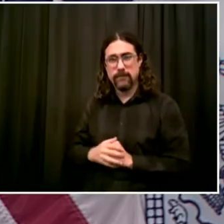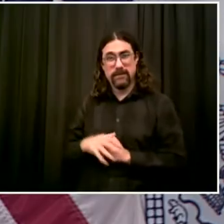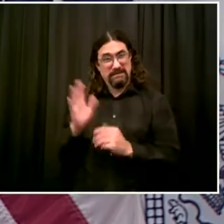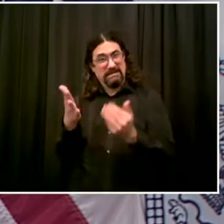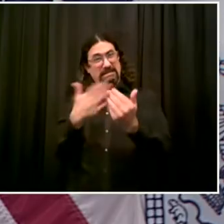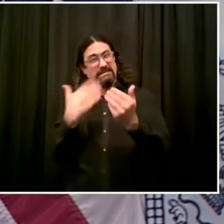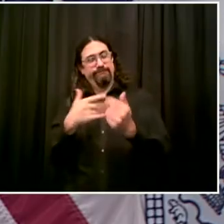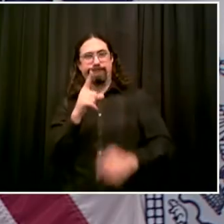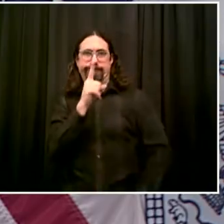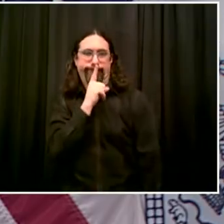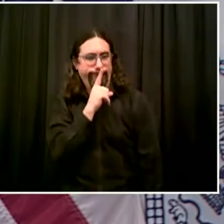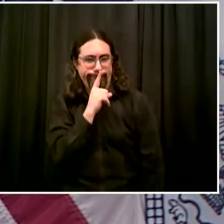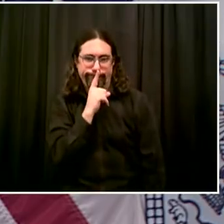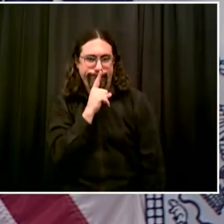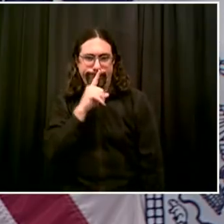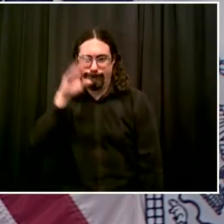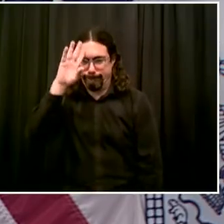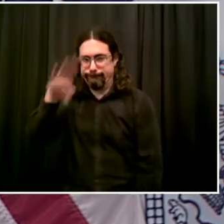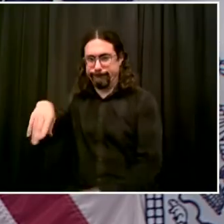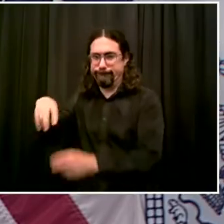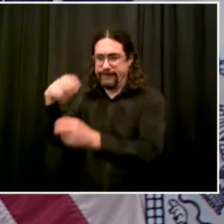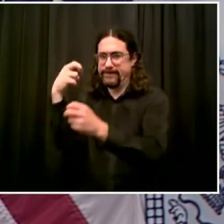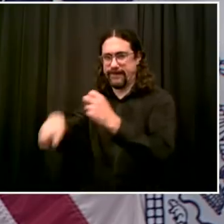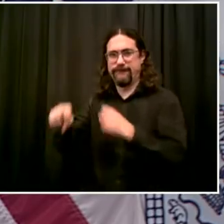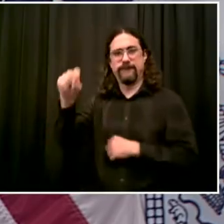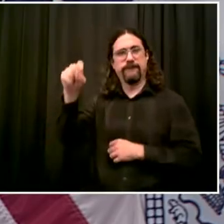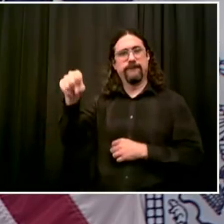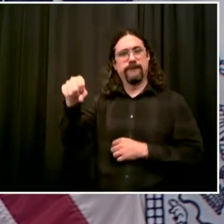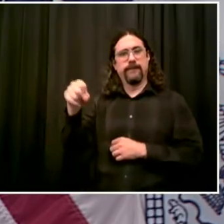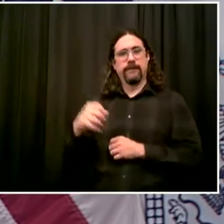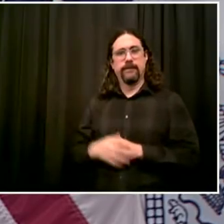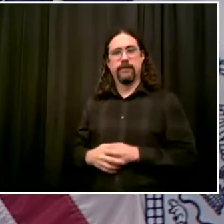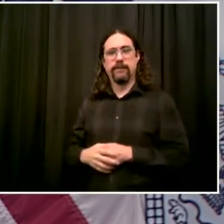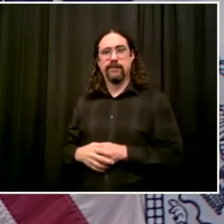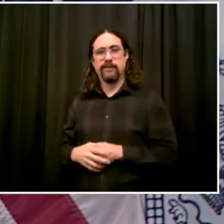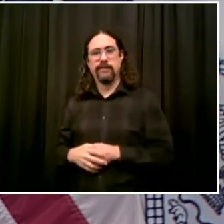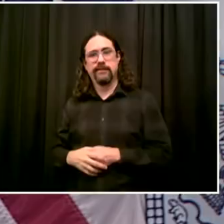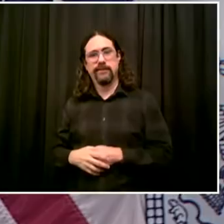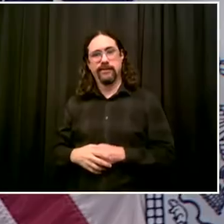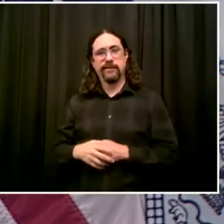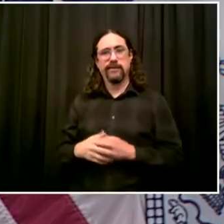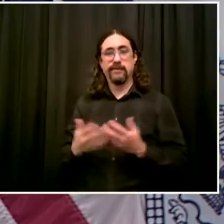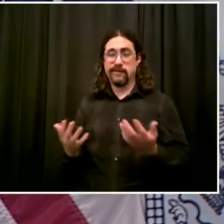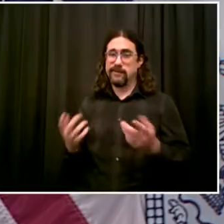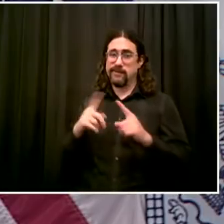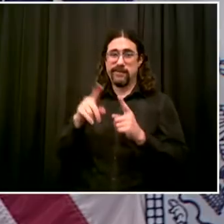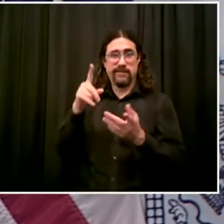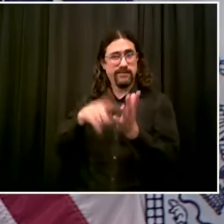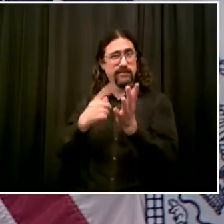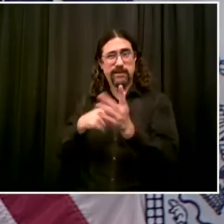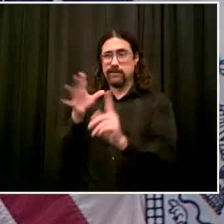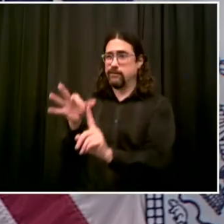WILL BE TOUGH. LET US PRAY THERE ARE NOT EXTRAORDINARY CIRCUMSTANCES THAT IMPACT THE